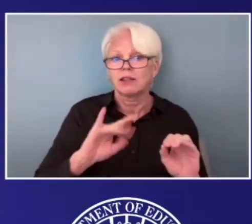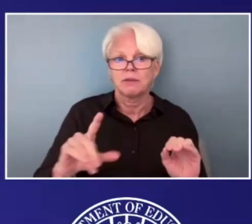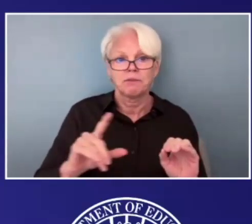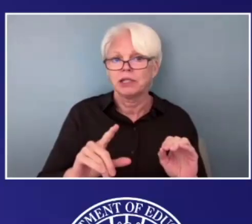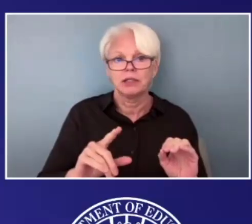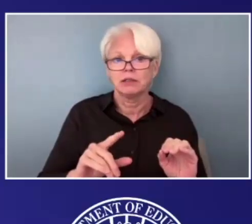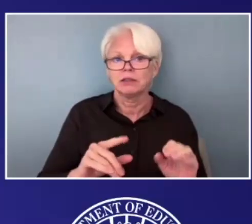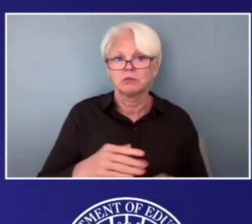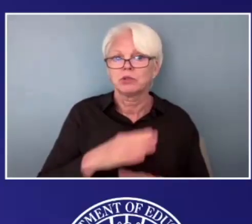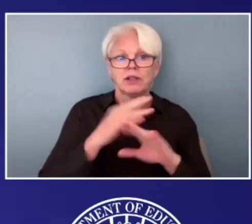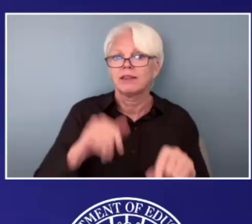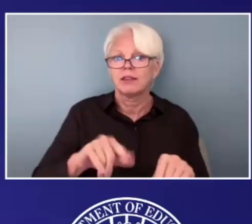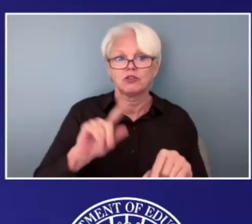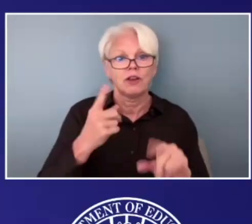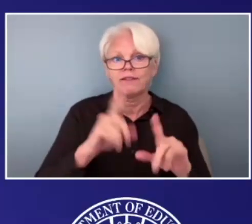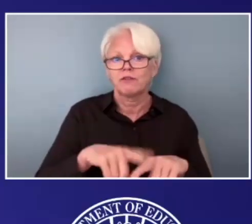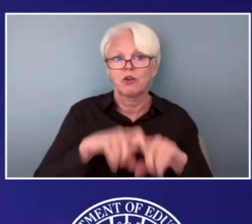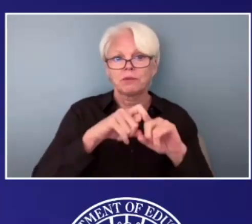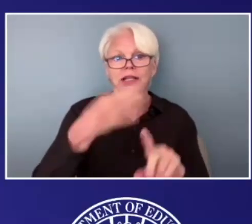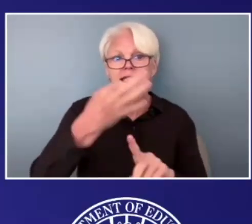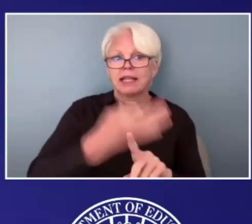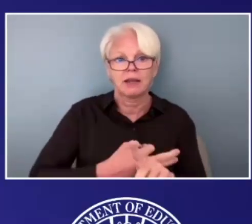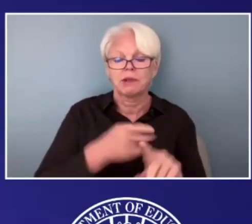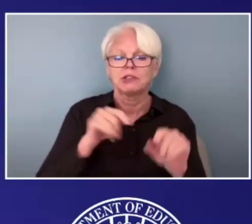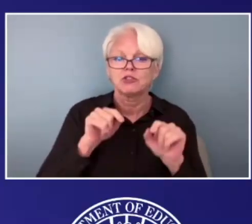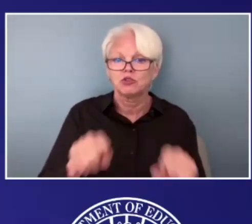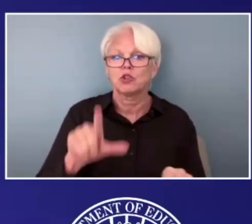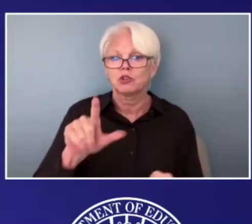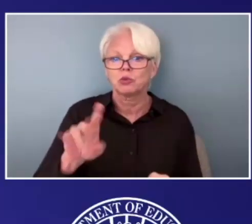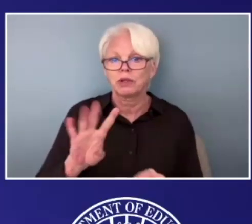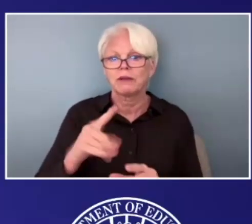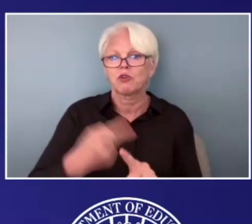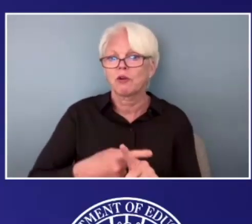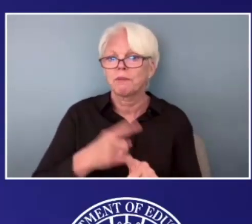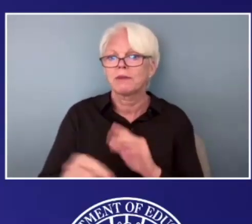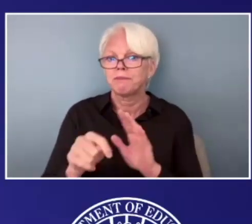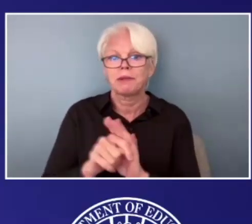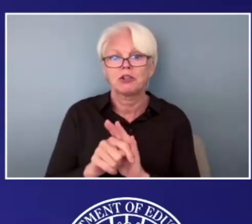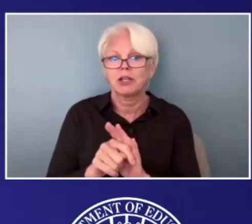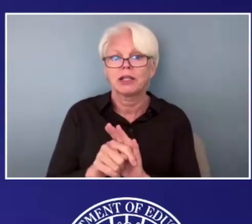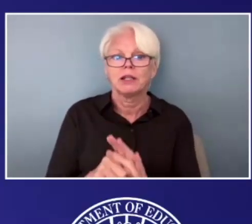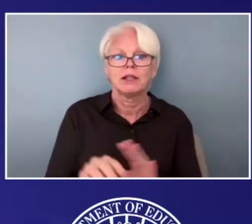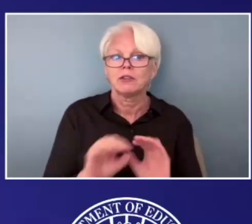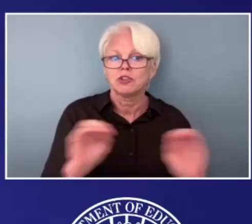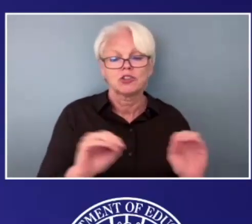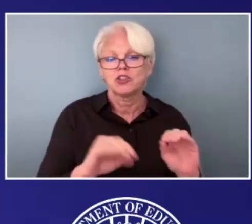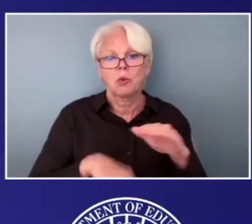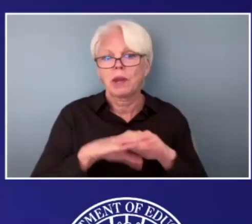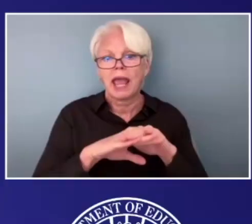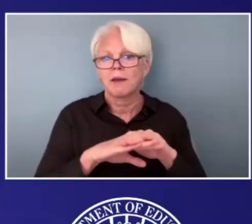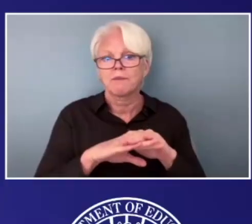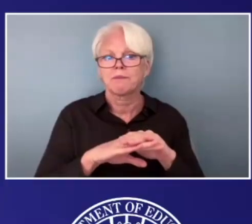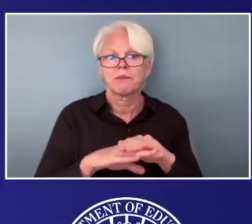forbearance of nine months during a 24-month period. So there's not a cap on it. I would like to revise my thumb.